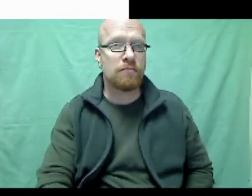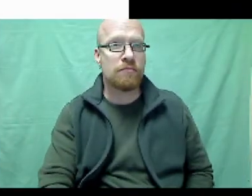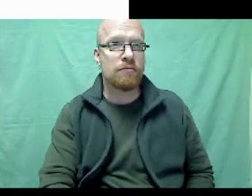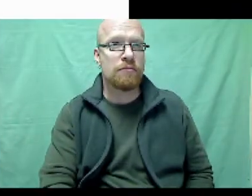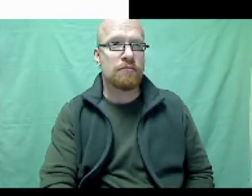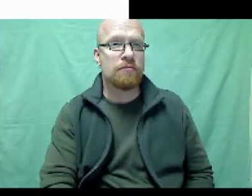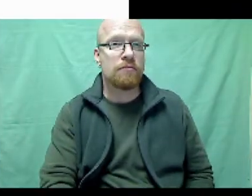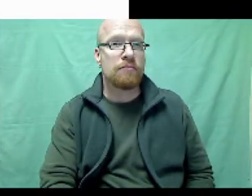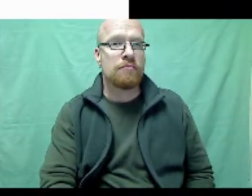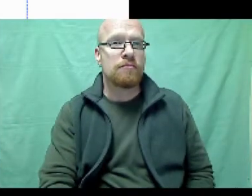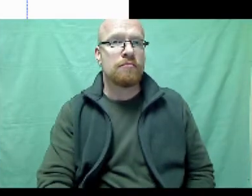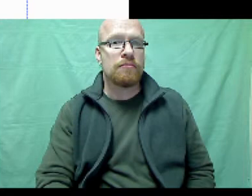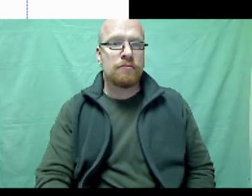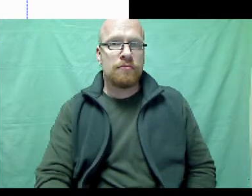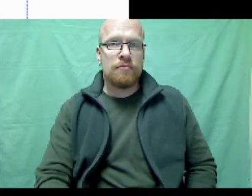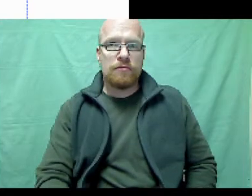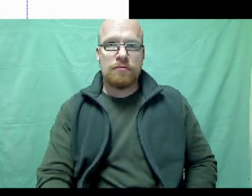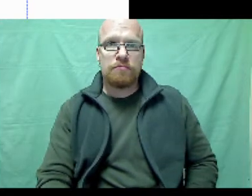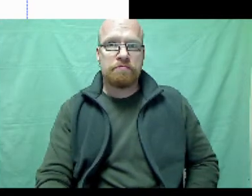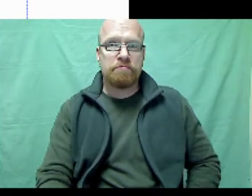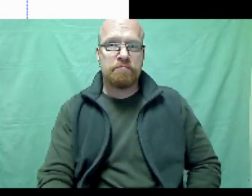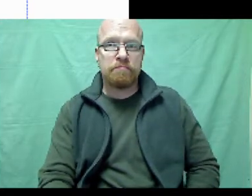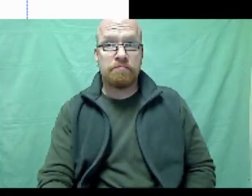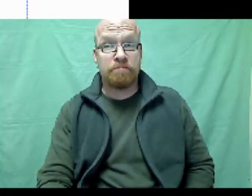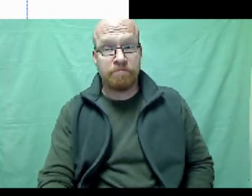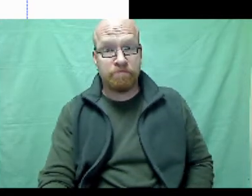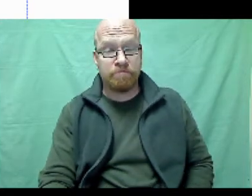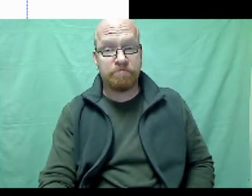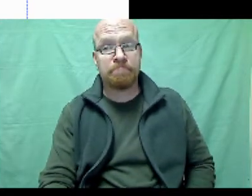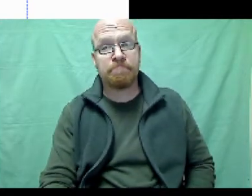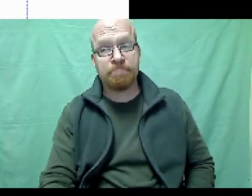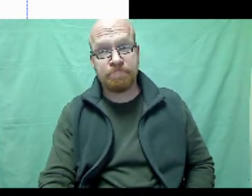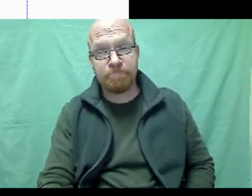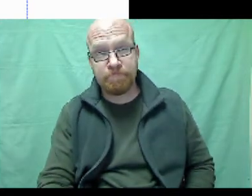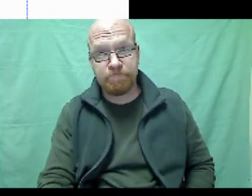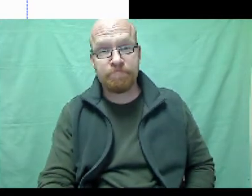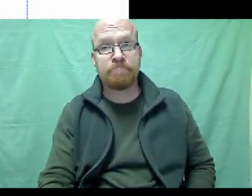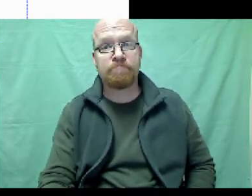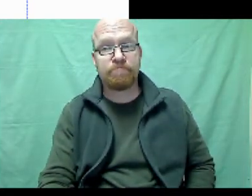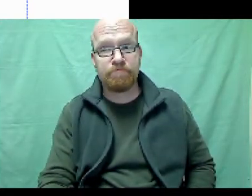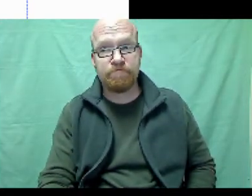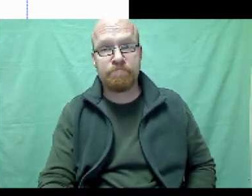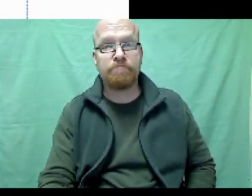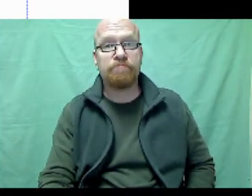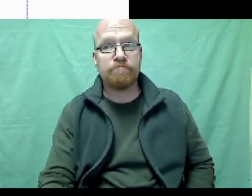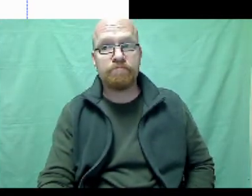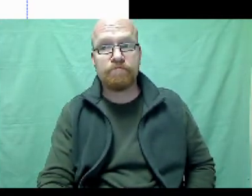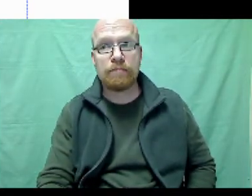[ Pause ]